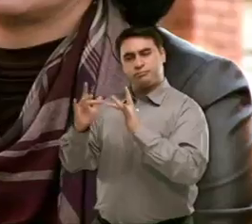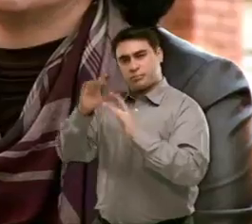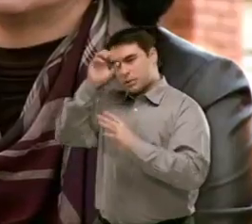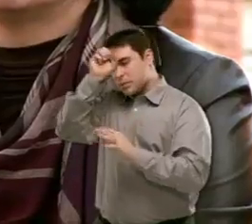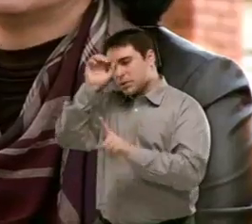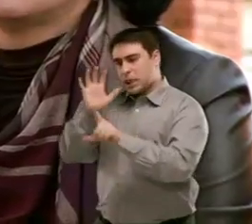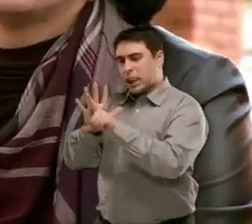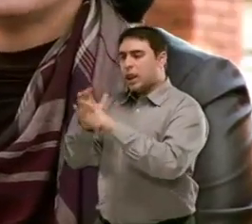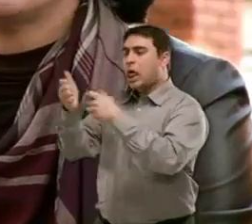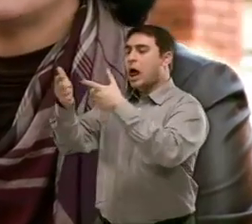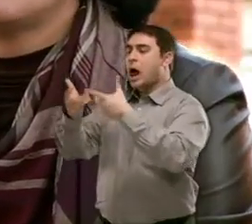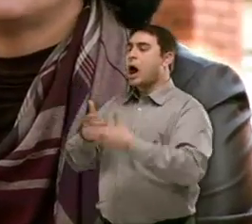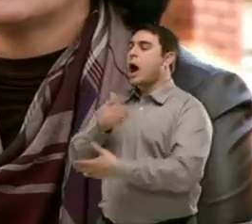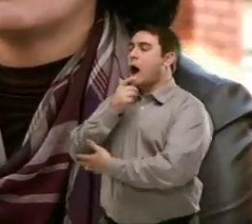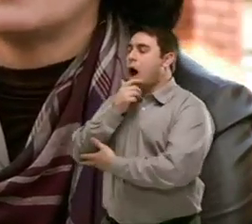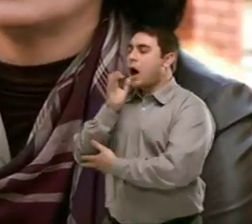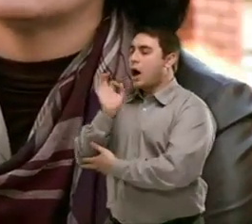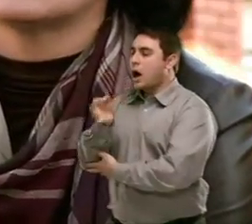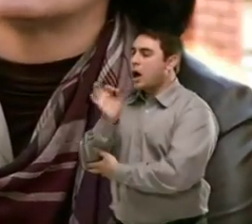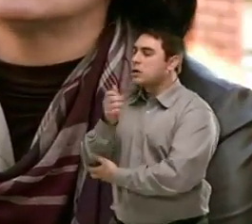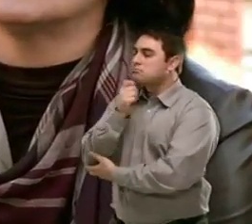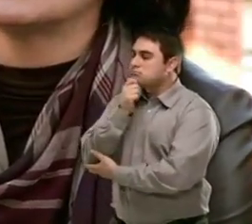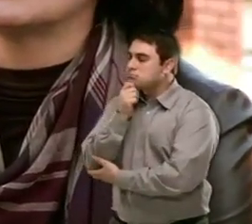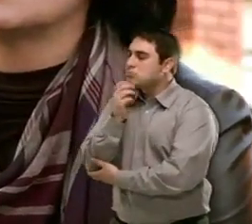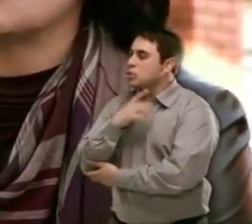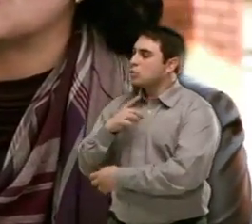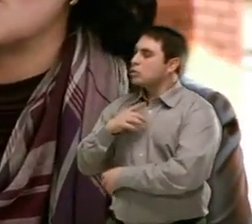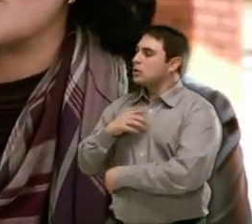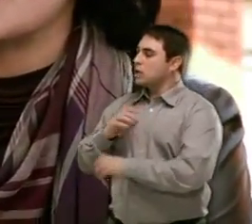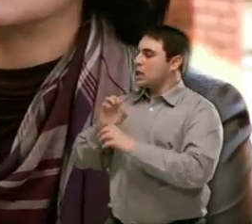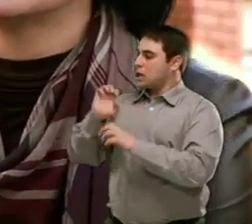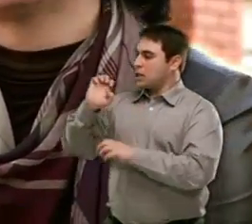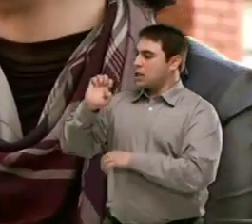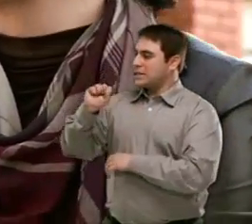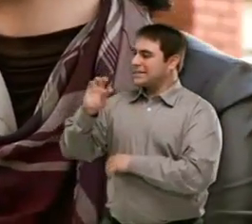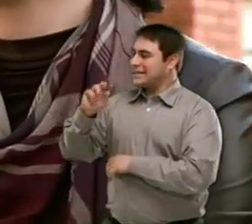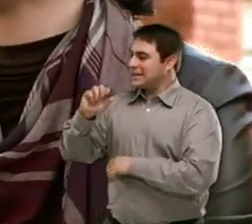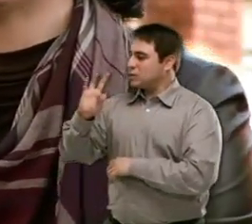and to realize that Child and Adolescent Act talks about inclusive education.